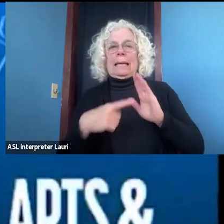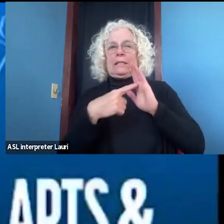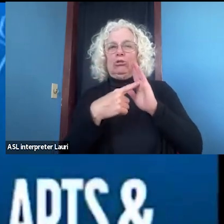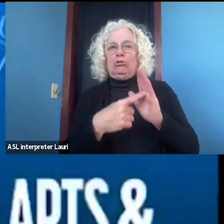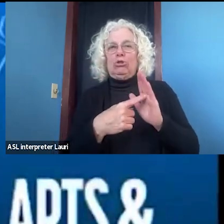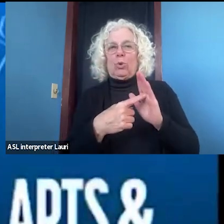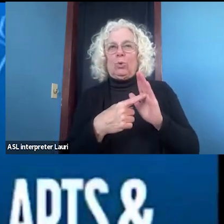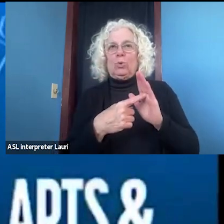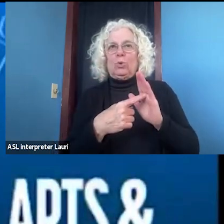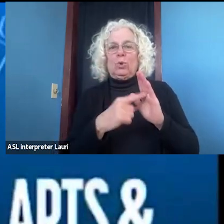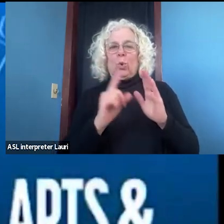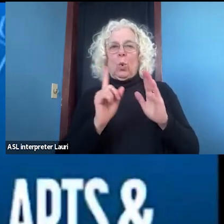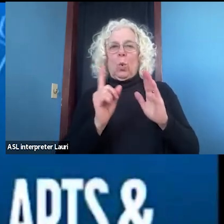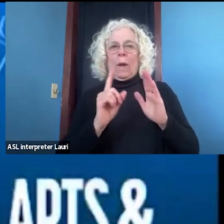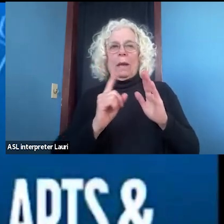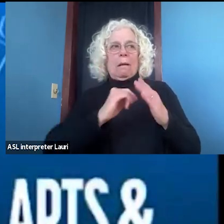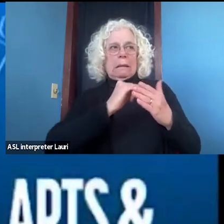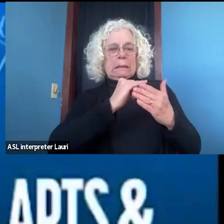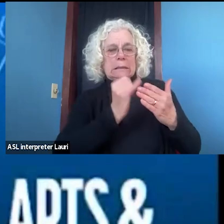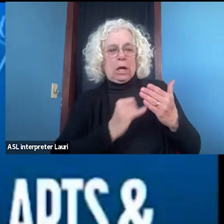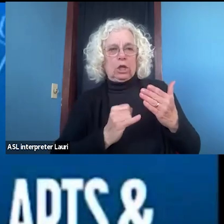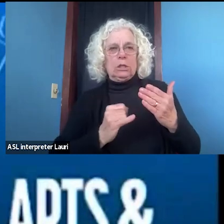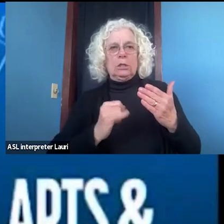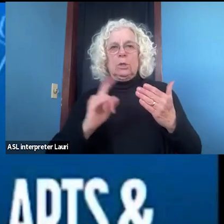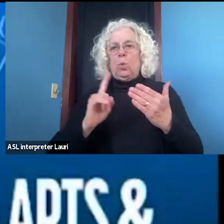arts and community development program issue areas.